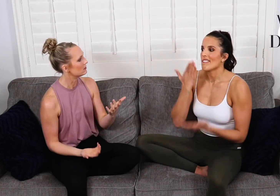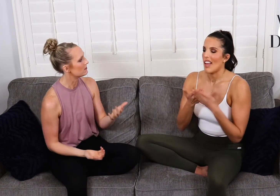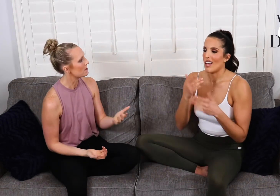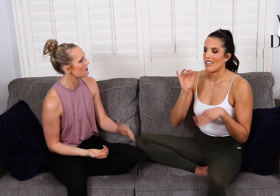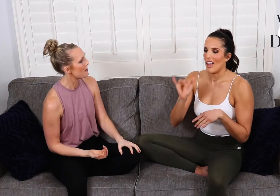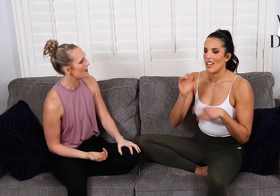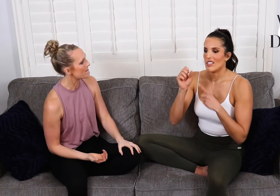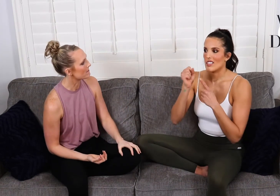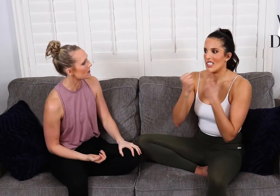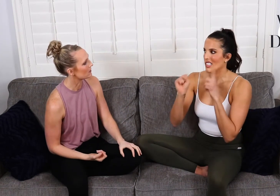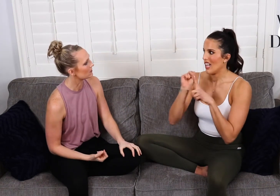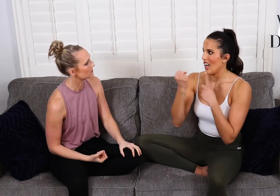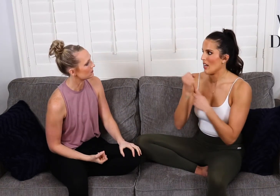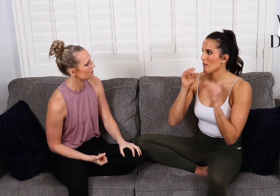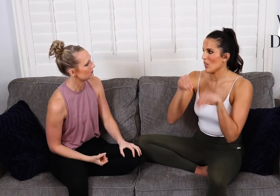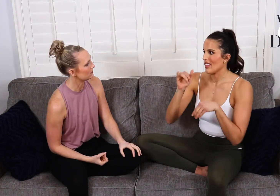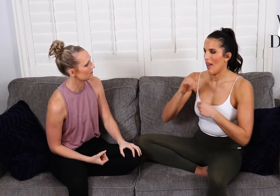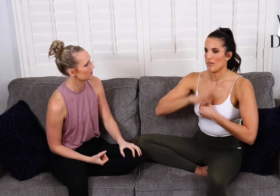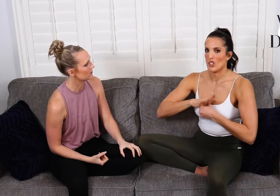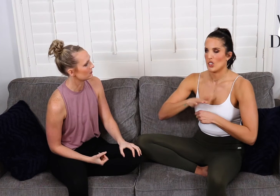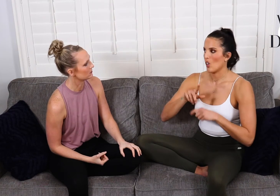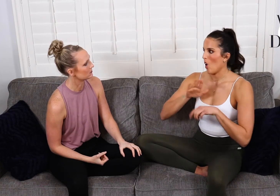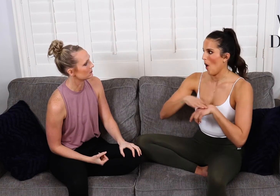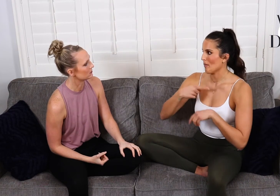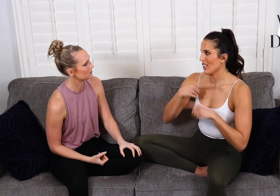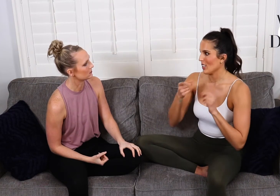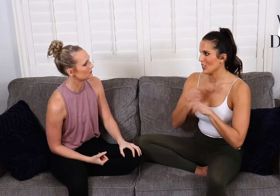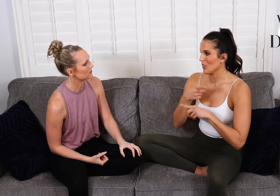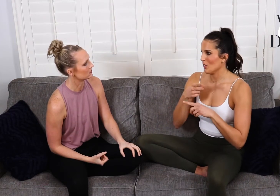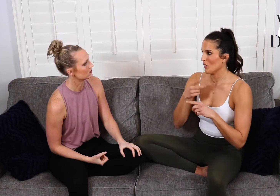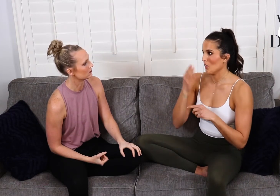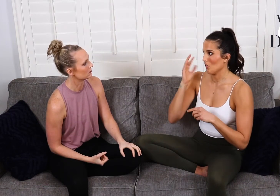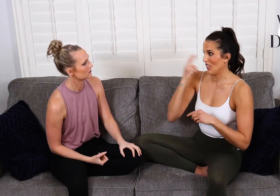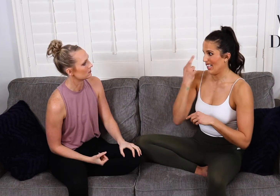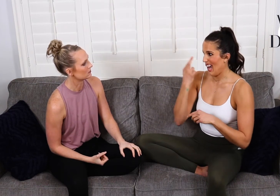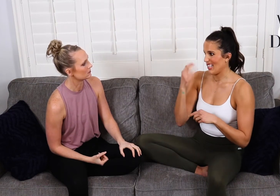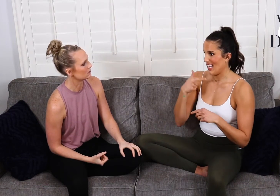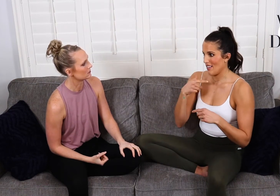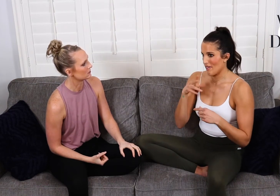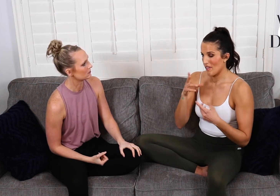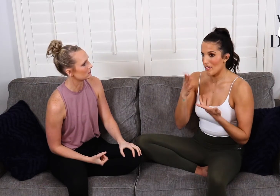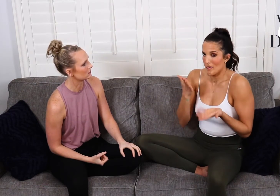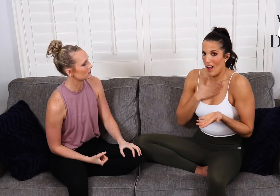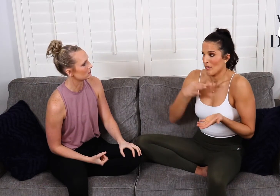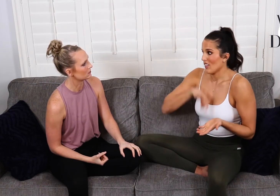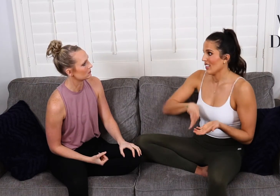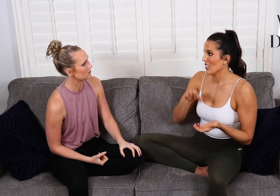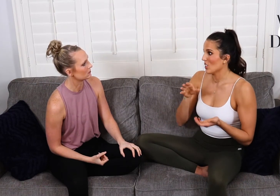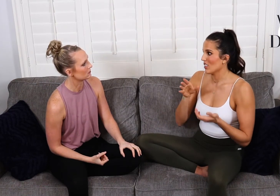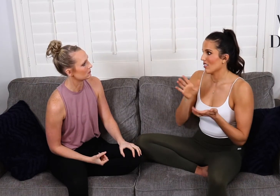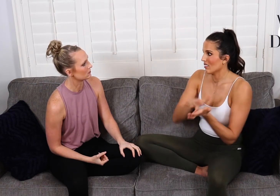And the fact that sometimes Society puts that pressure on me, to make me realize that my privilege